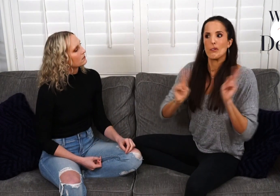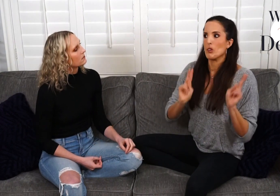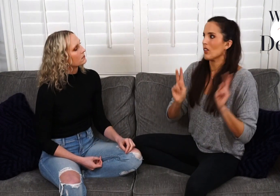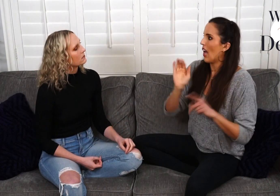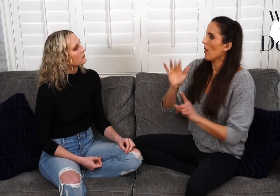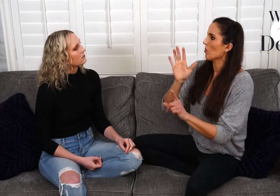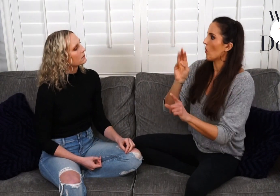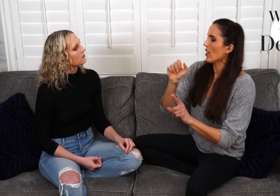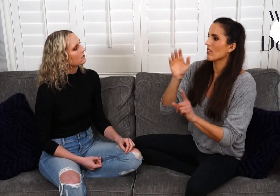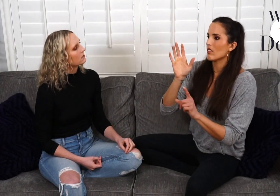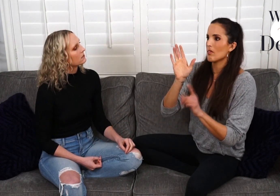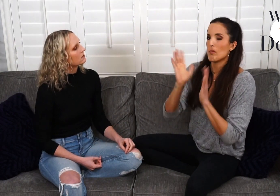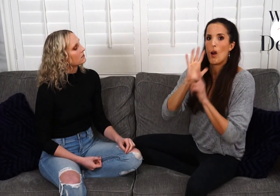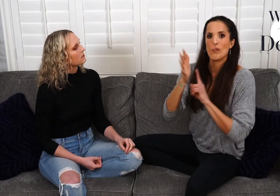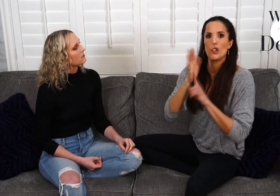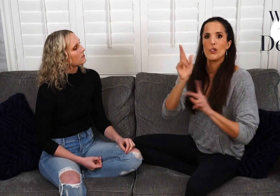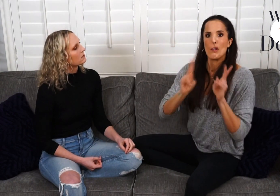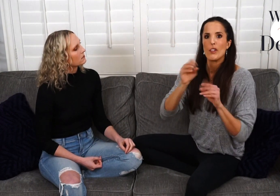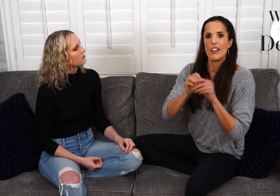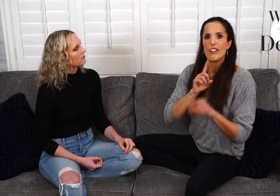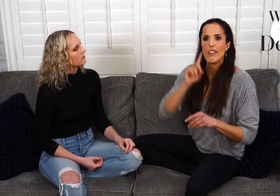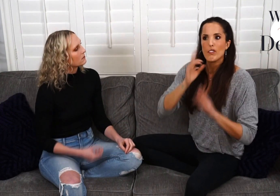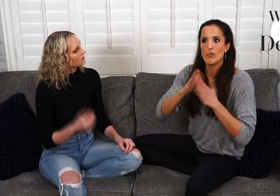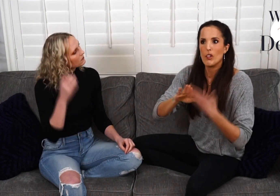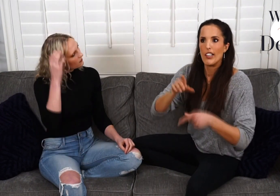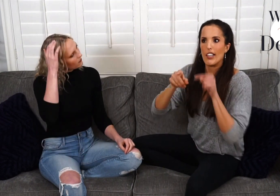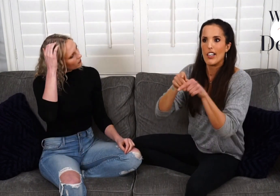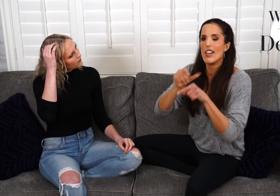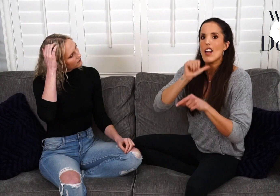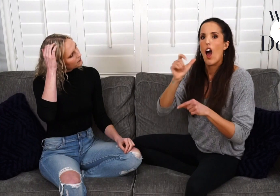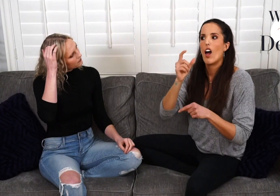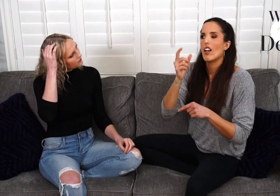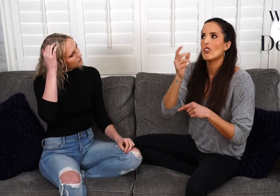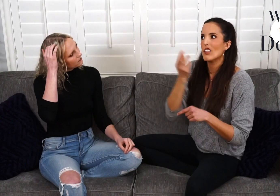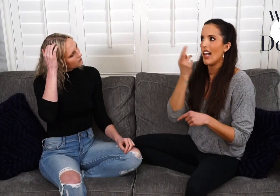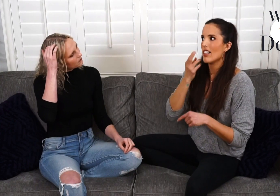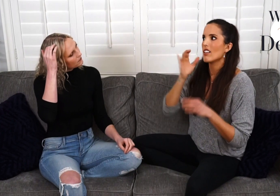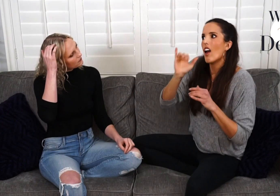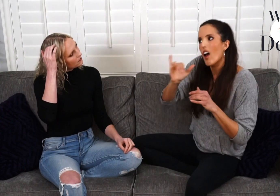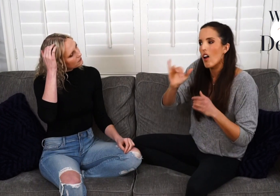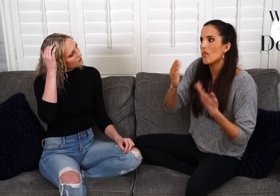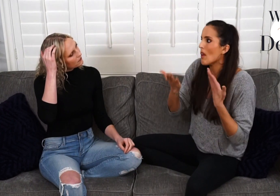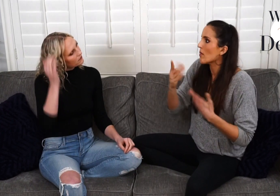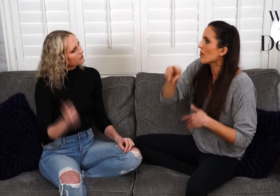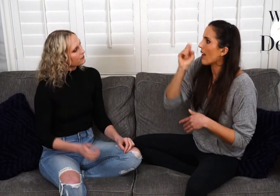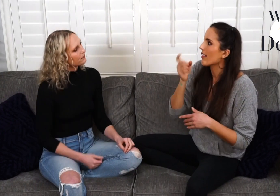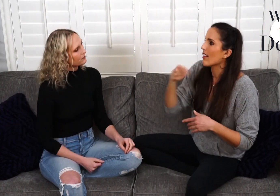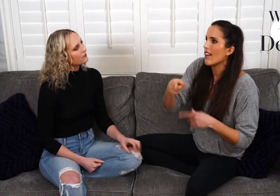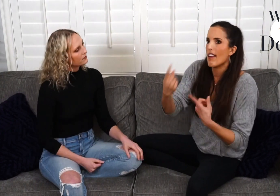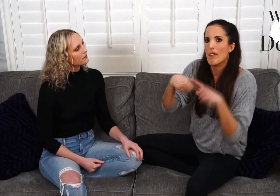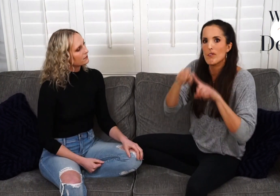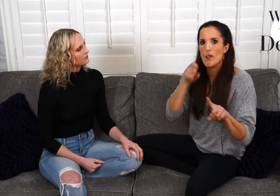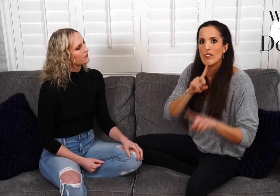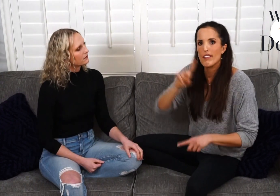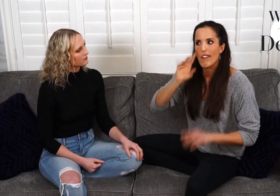thought it was the popular people or it was just people in the Deaf Community who are well known. I didn't realize that. Oh, maybe it was because